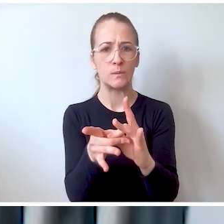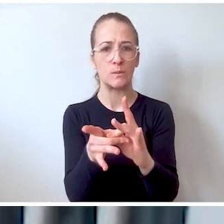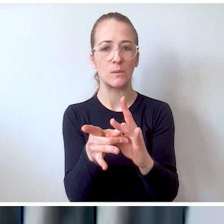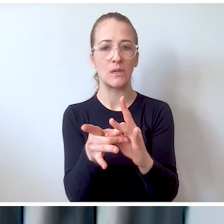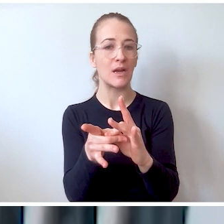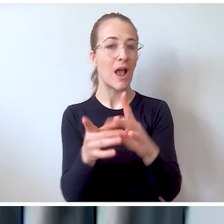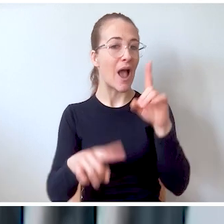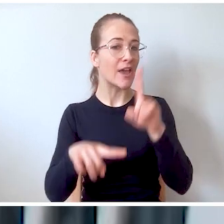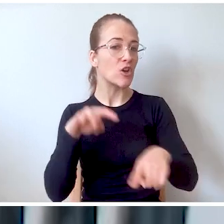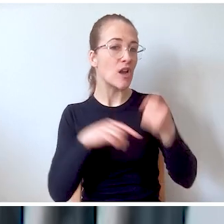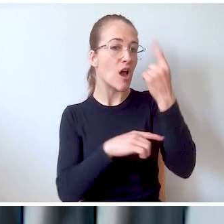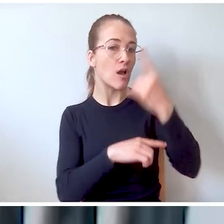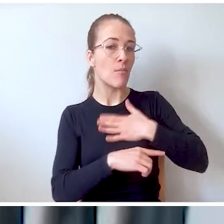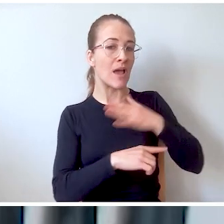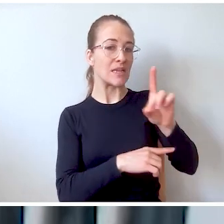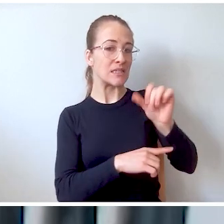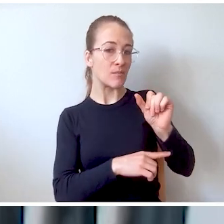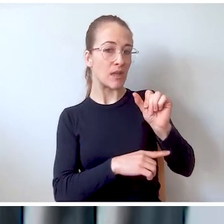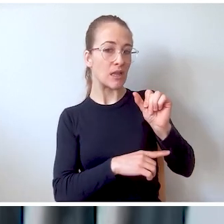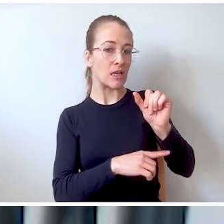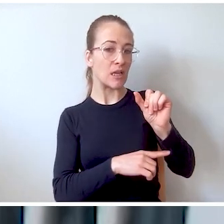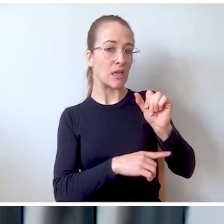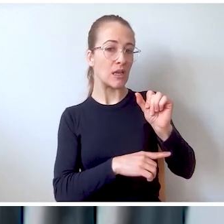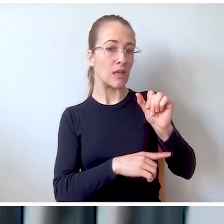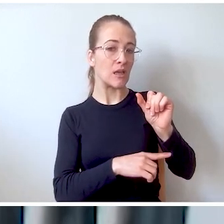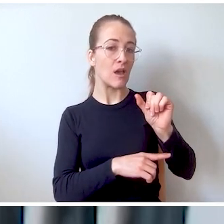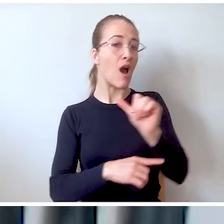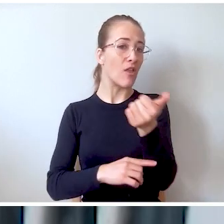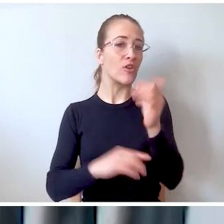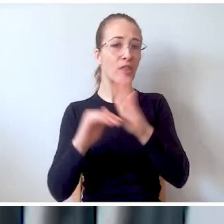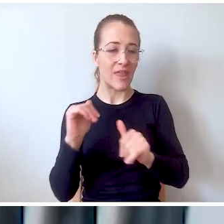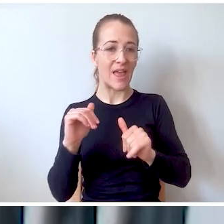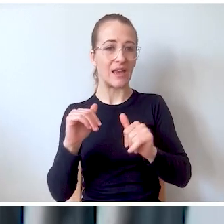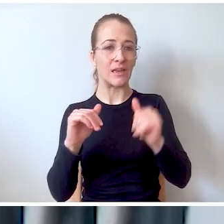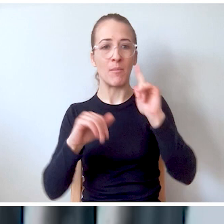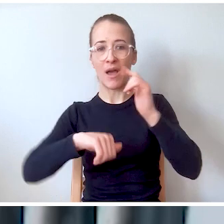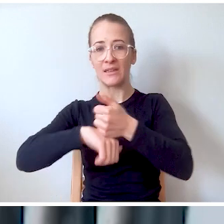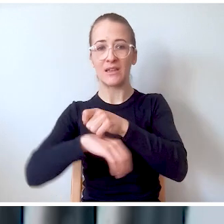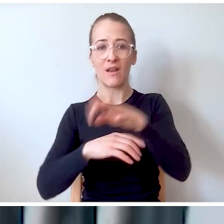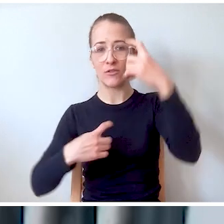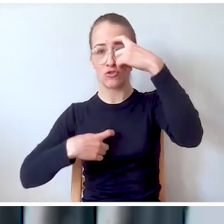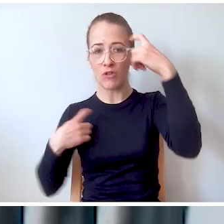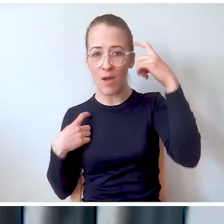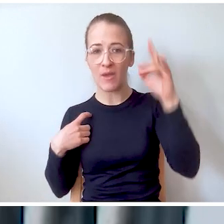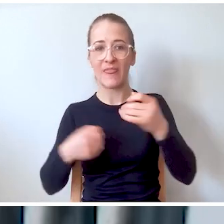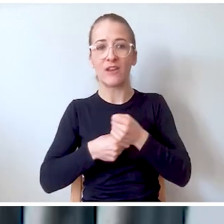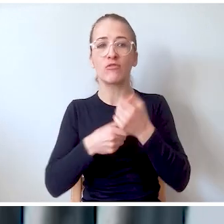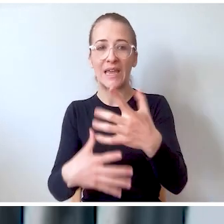I could not understand my disability in terms other than the trauma that created the disability for me.